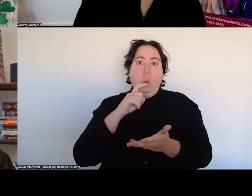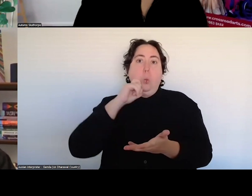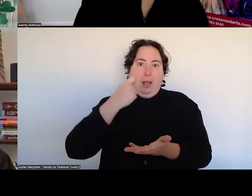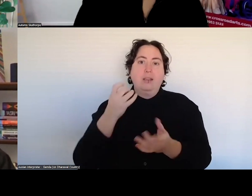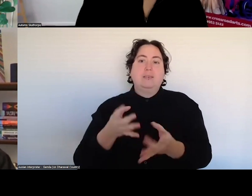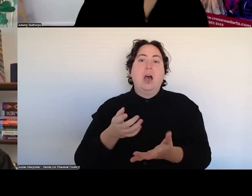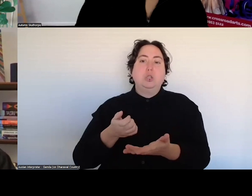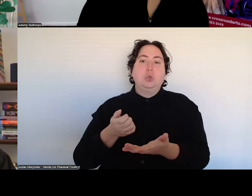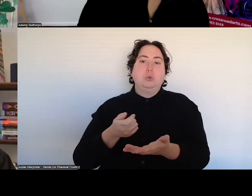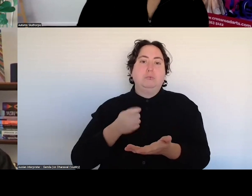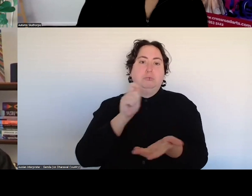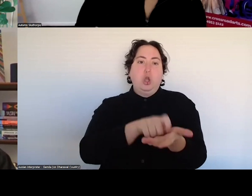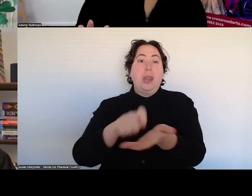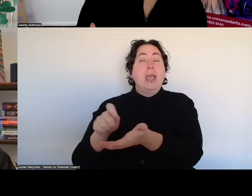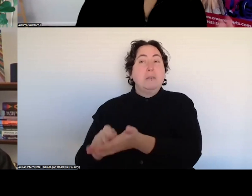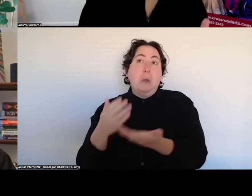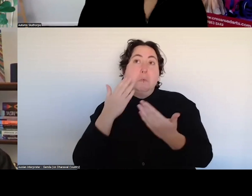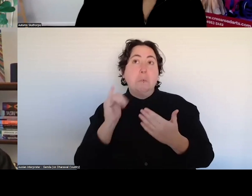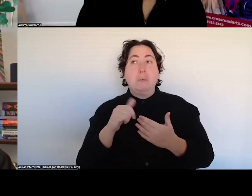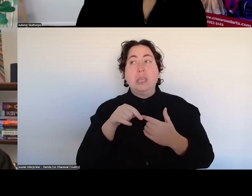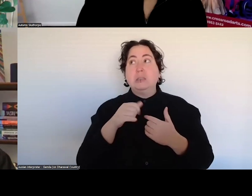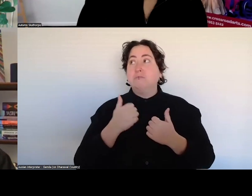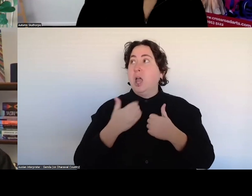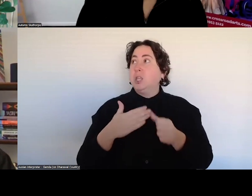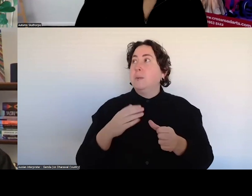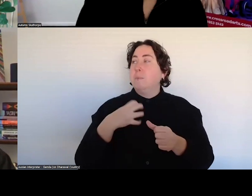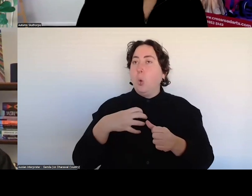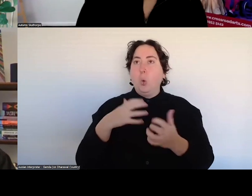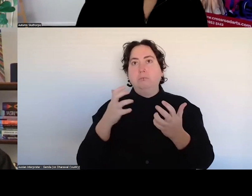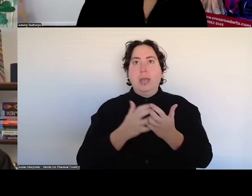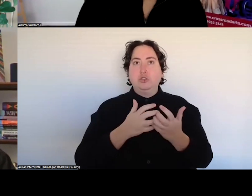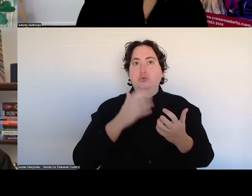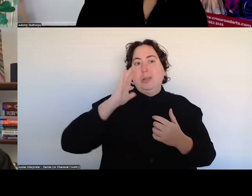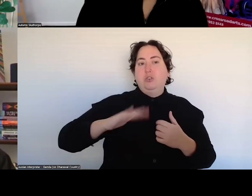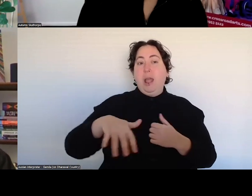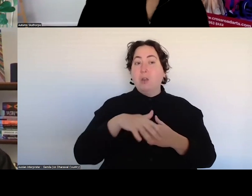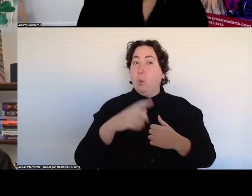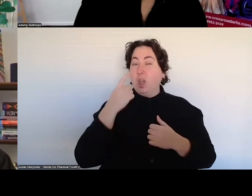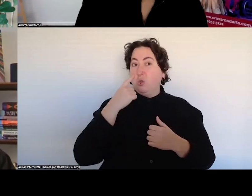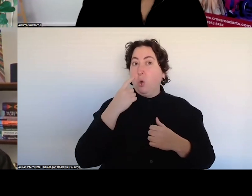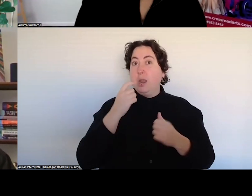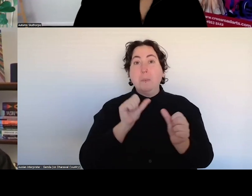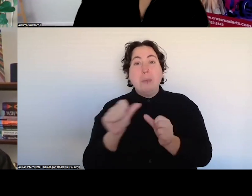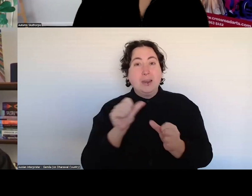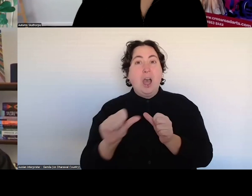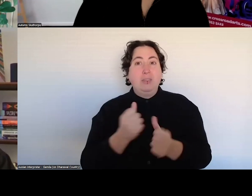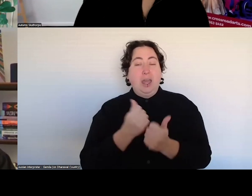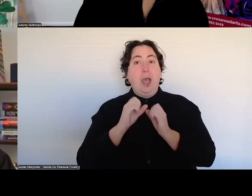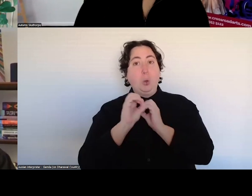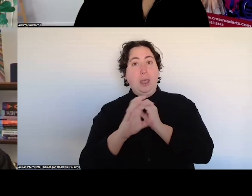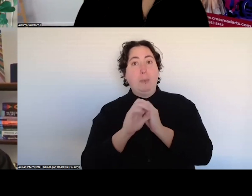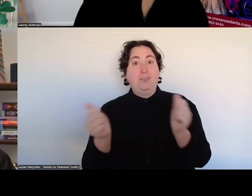we actually thought it was better timing for us, our campaign concluded in May because